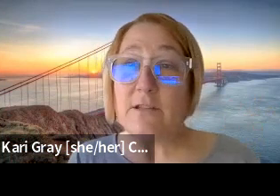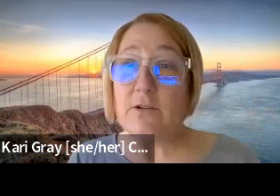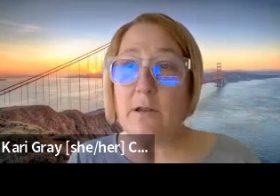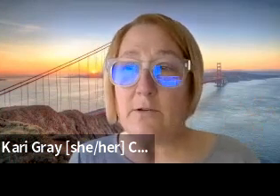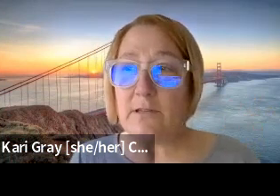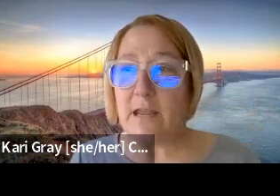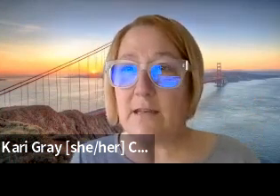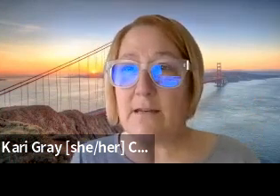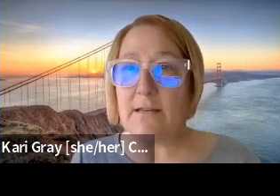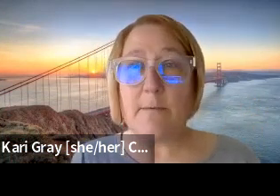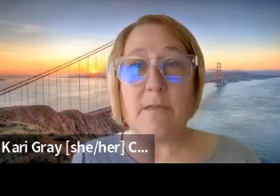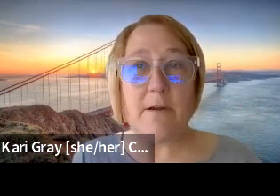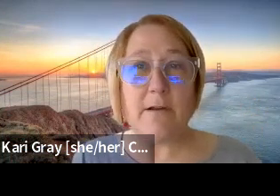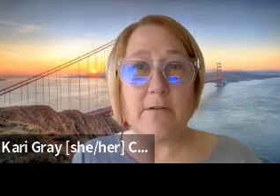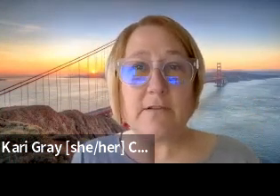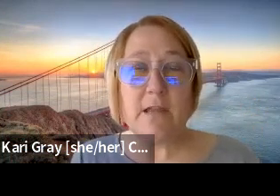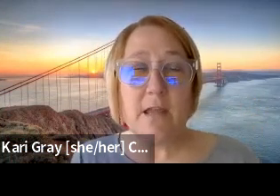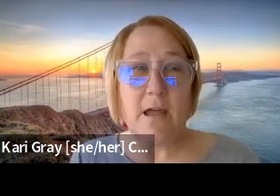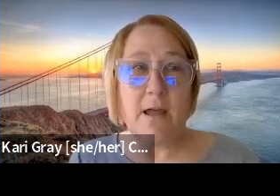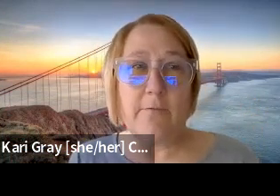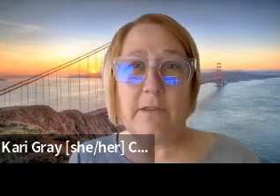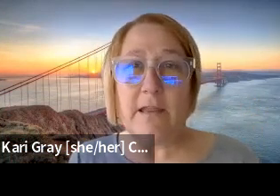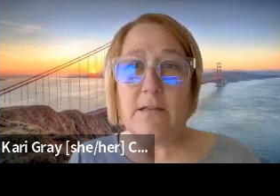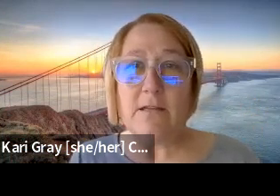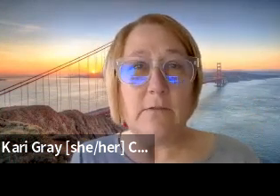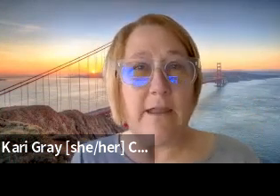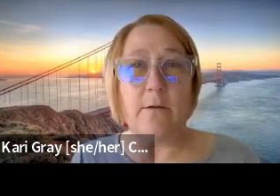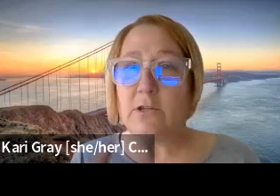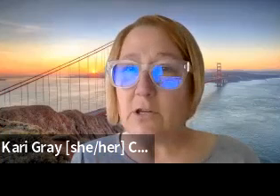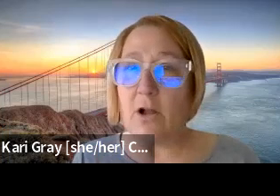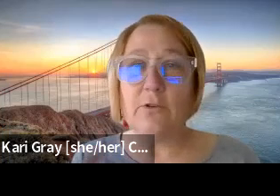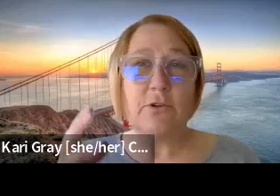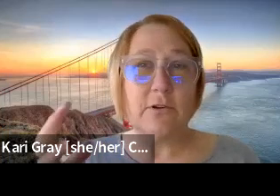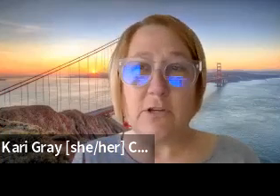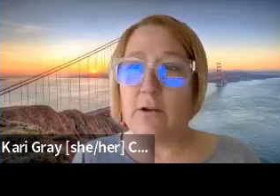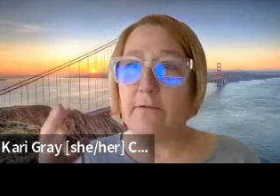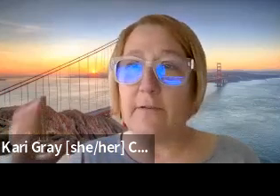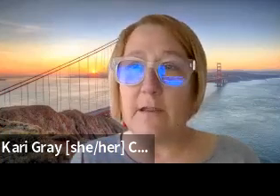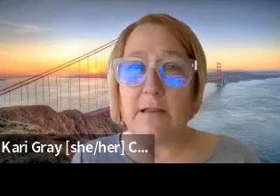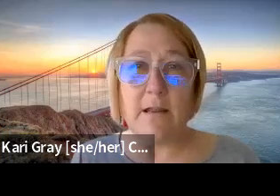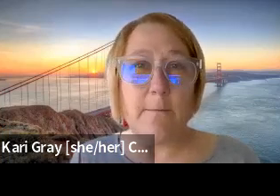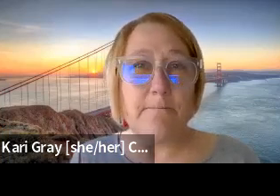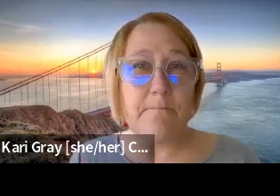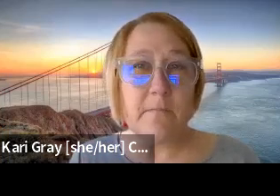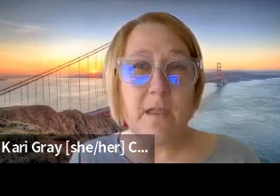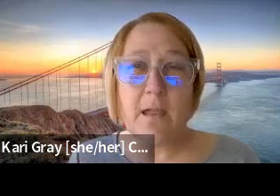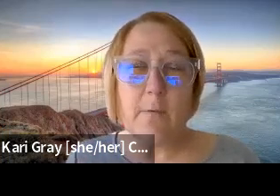do understand some of the barriers related to language and culture. Geography and income.